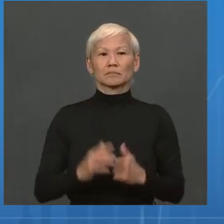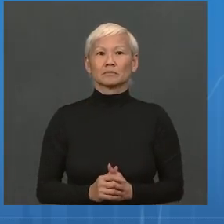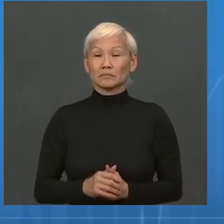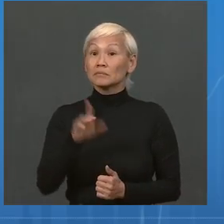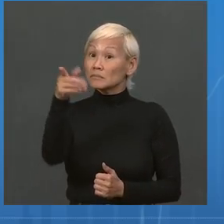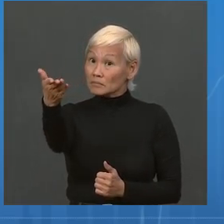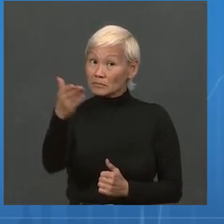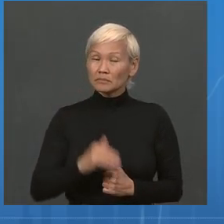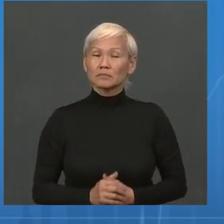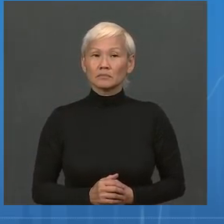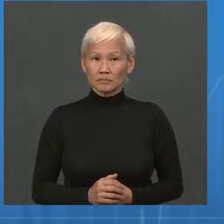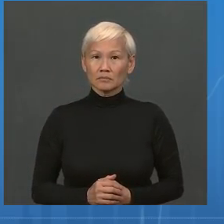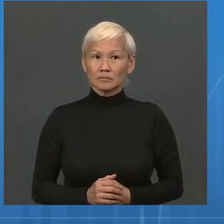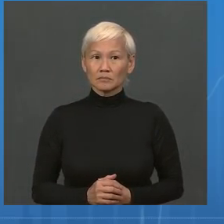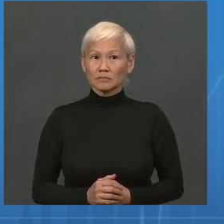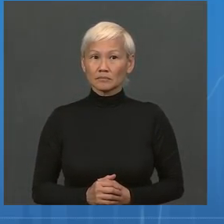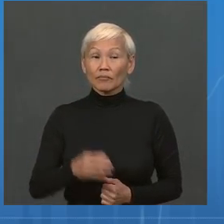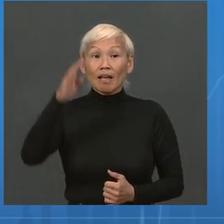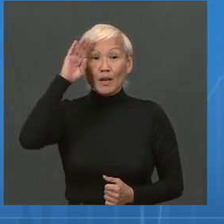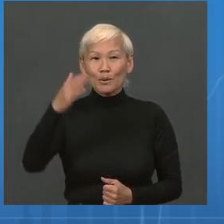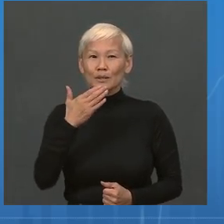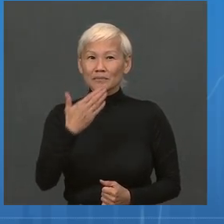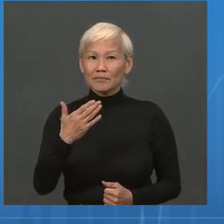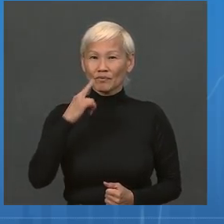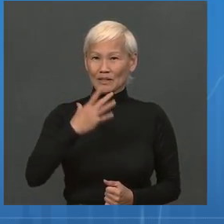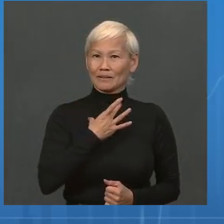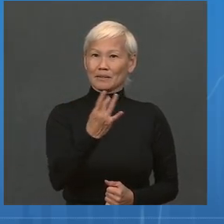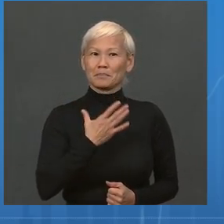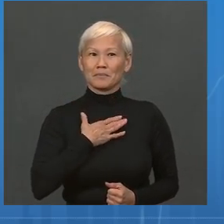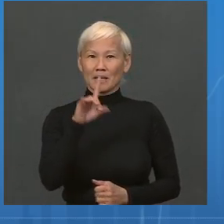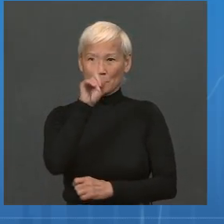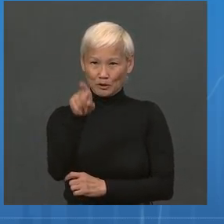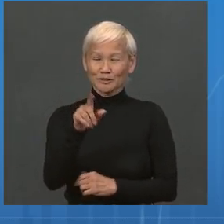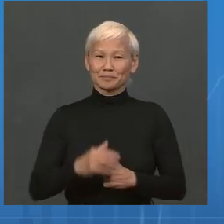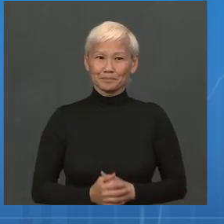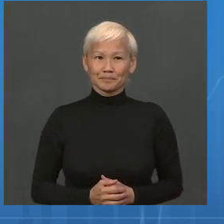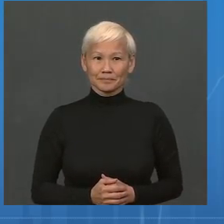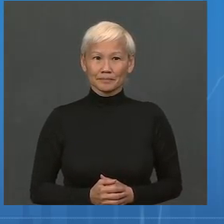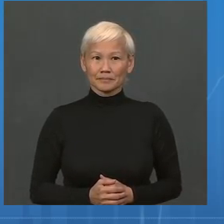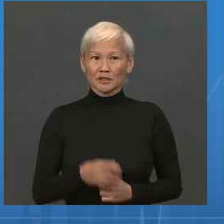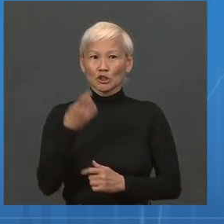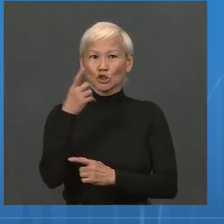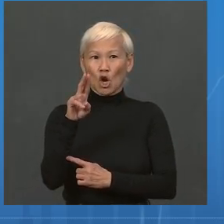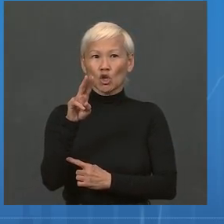The Press: Hi. Thank you so much for taking my question. This is for Dr. Walensky and Dr. Fauci.